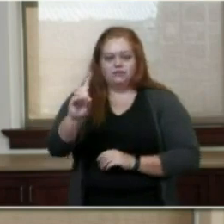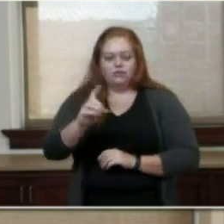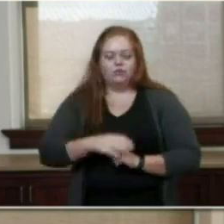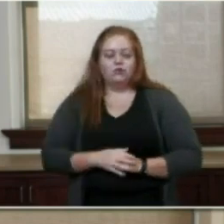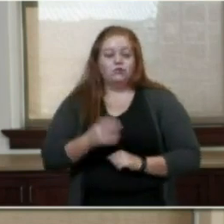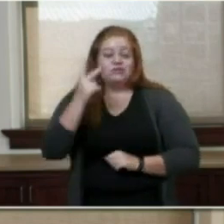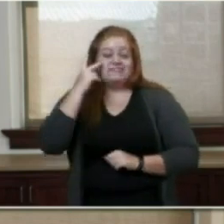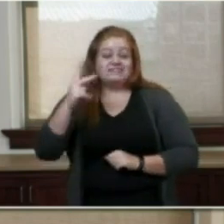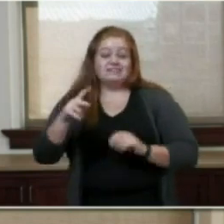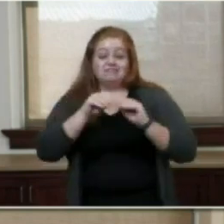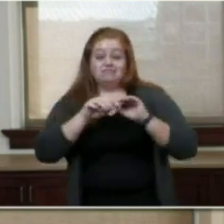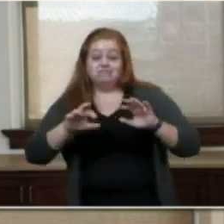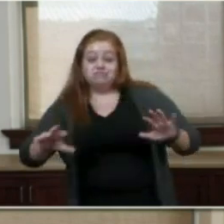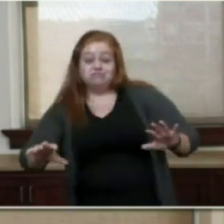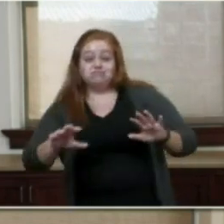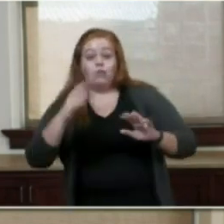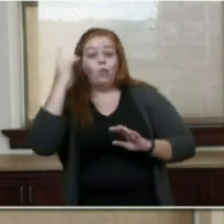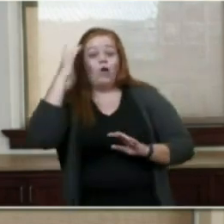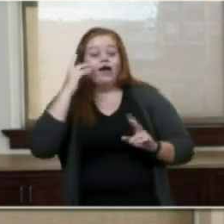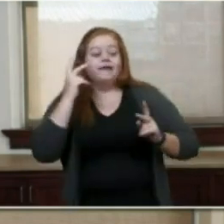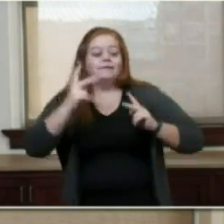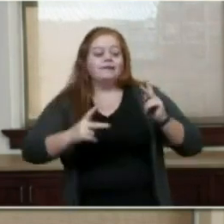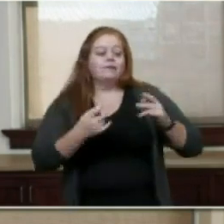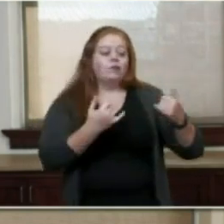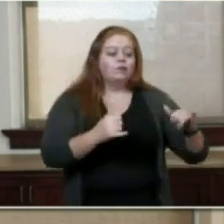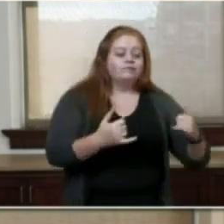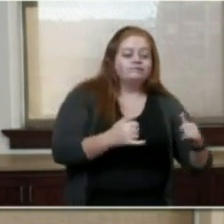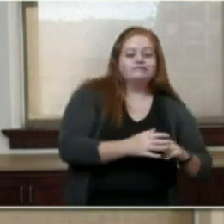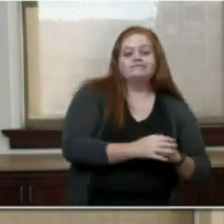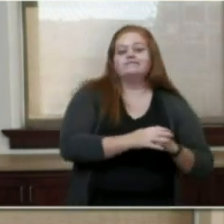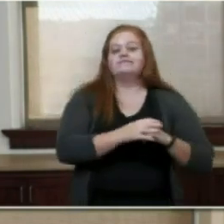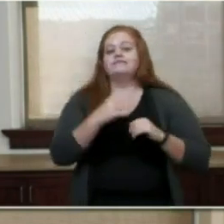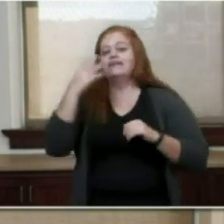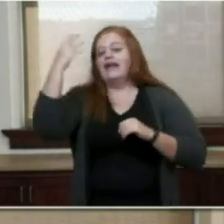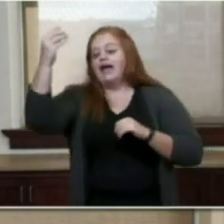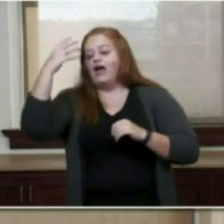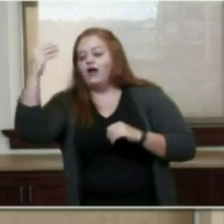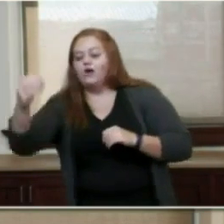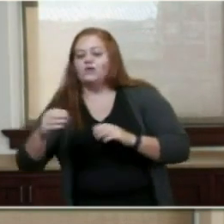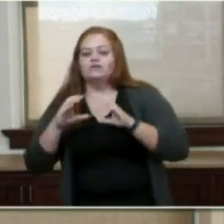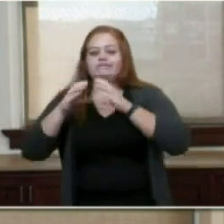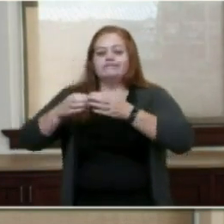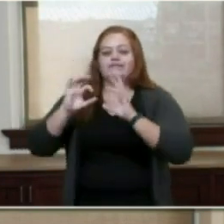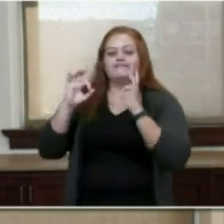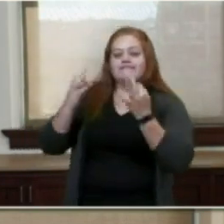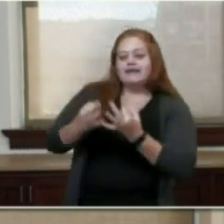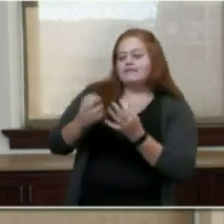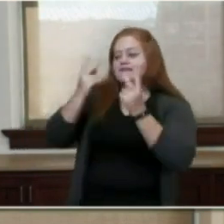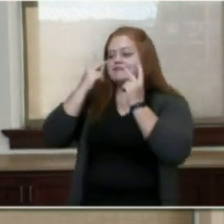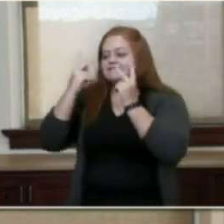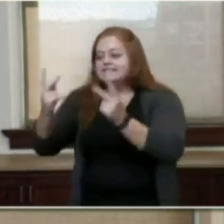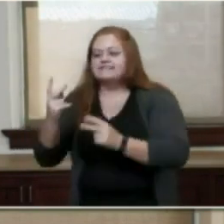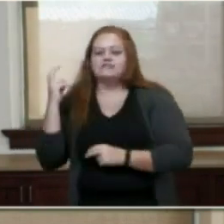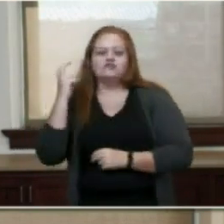and clusters from family gatherings, parties, weddings, travel events and all other places where people gather without masks,